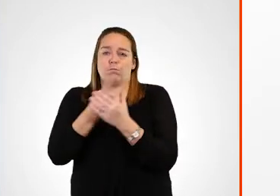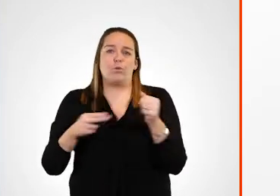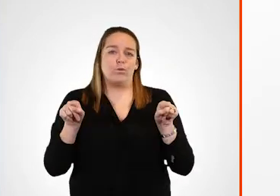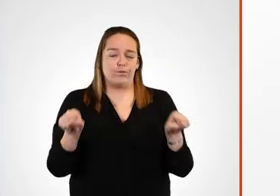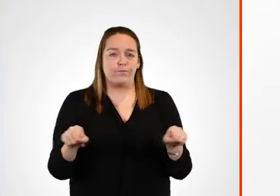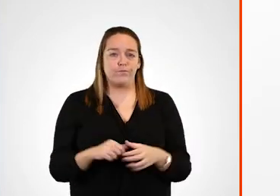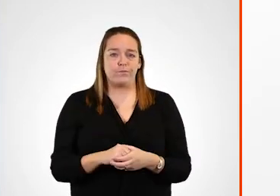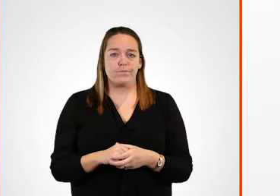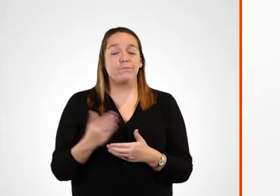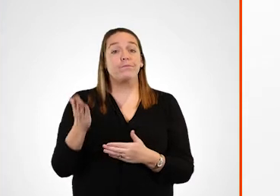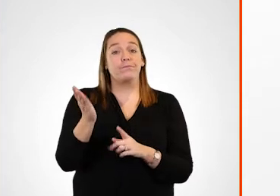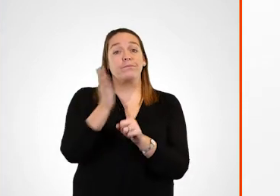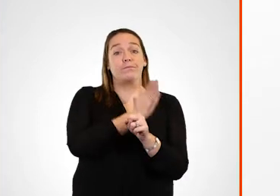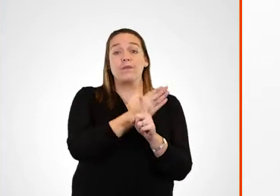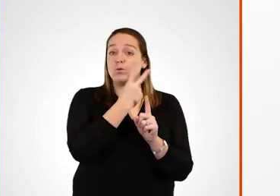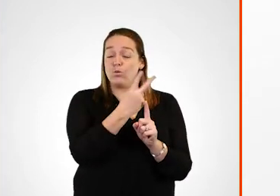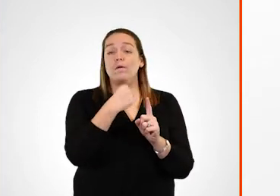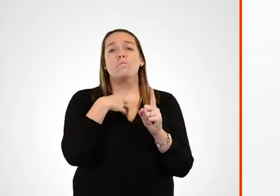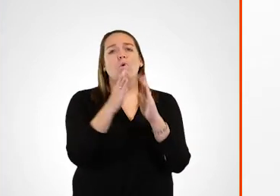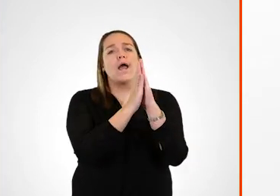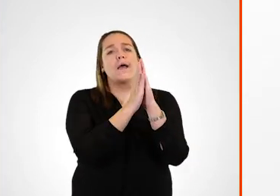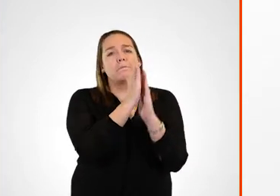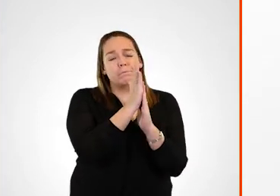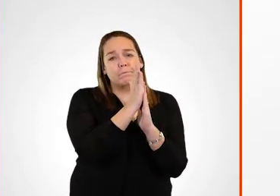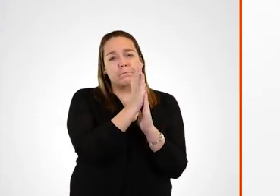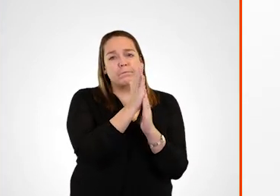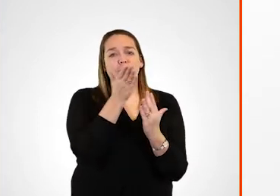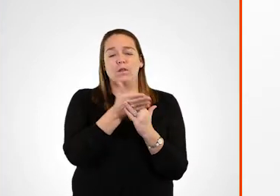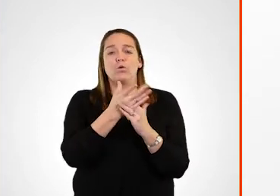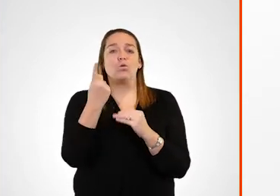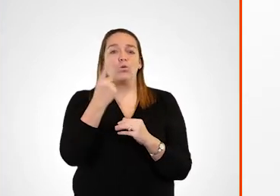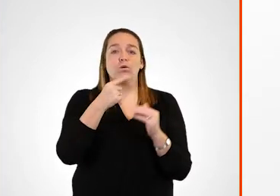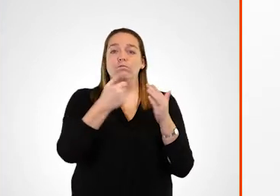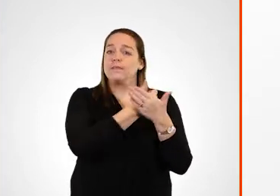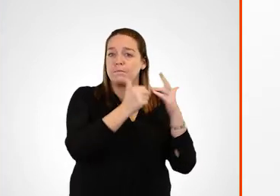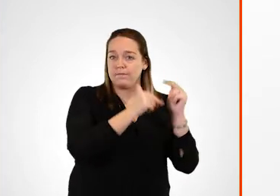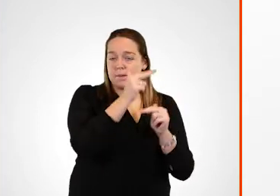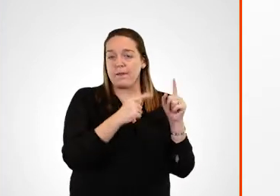For set 2 we see a wider gap between the two groups, the typically developing